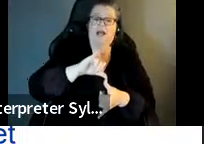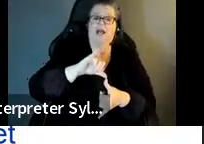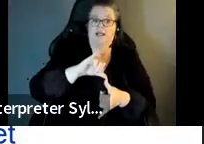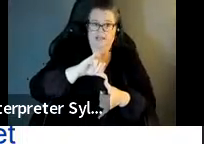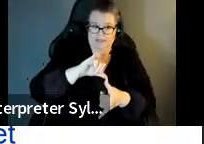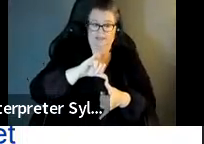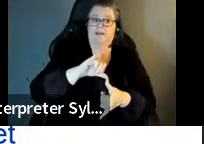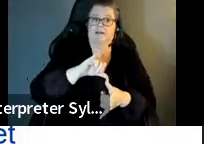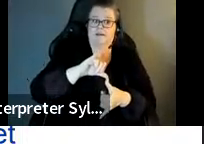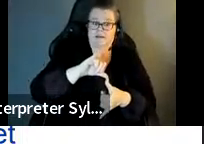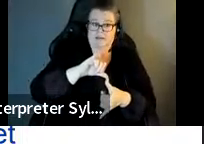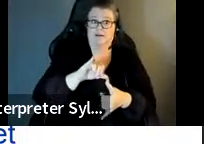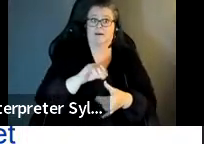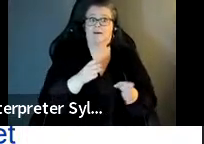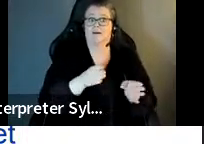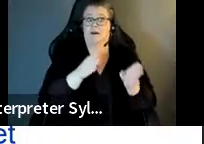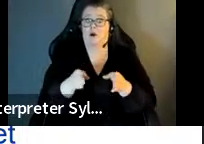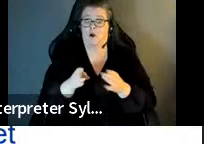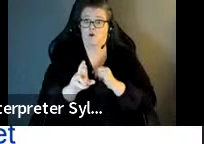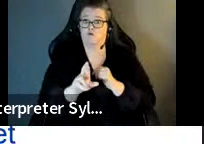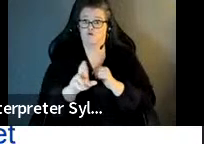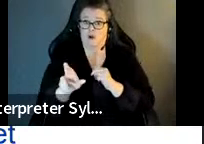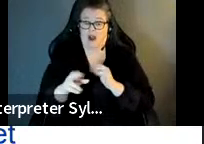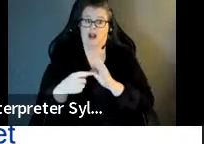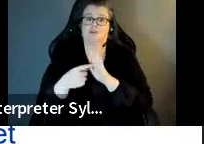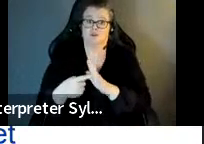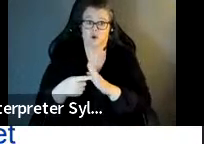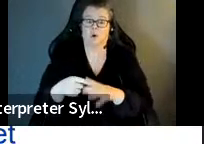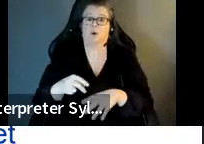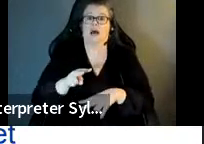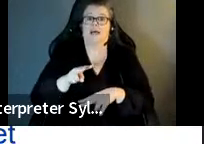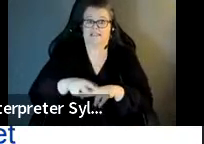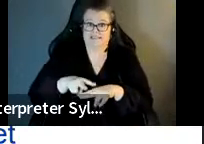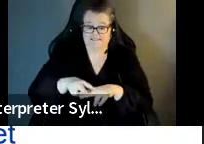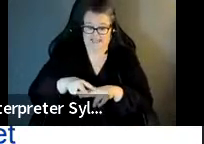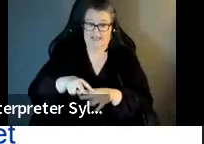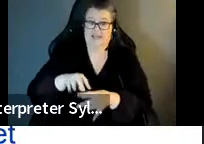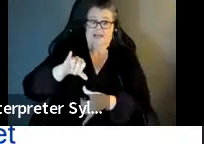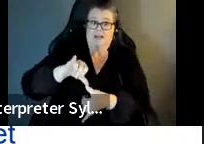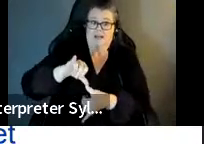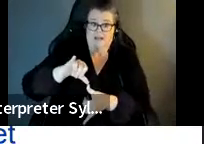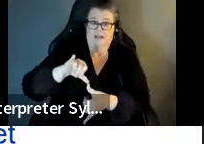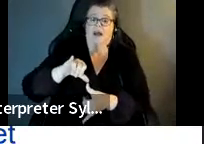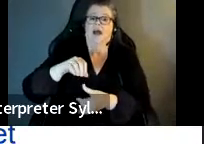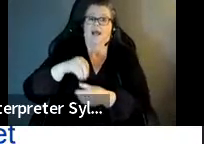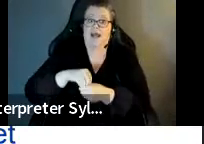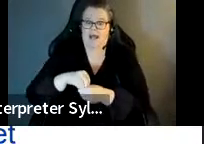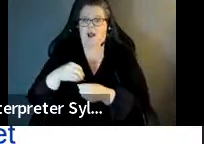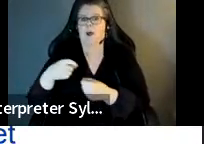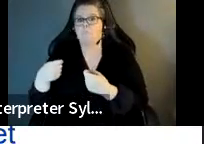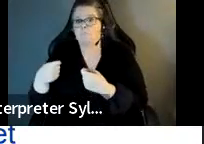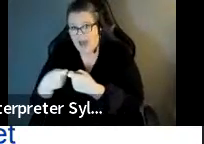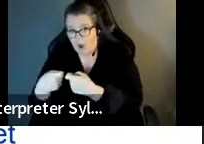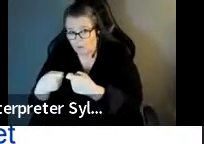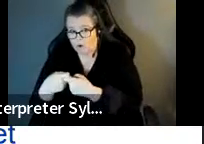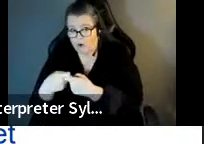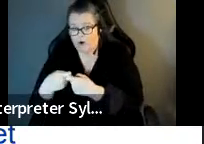The image panel on the right shows seat height distributions for individuals using a power wheelchair.